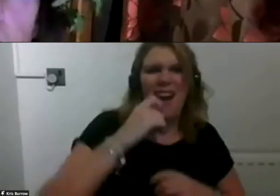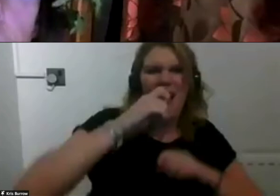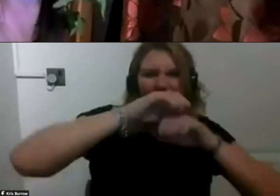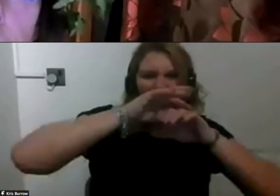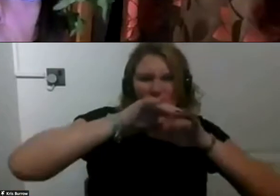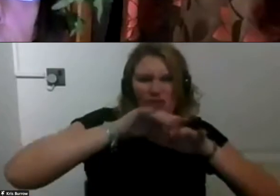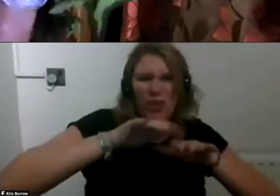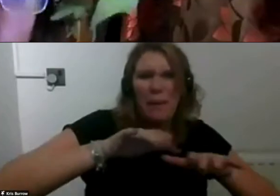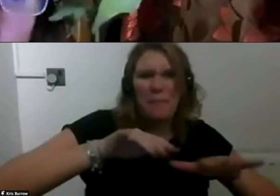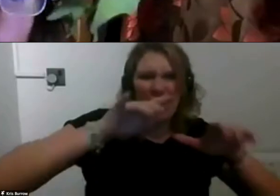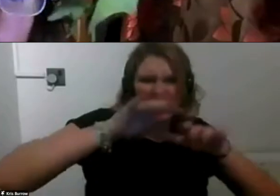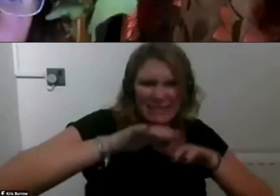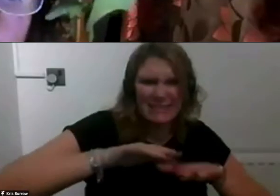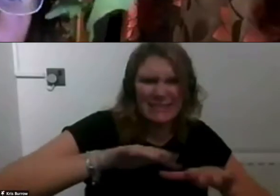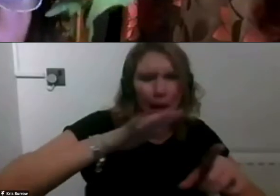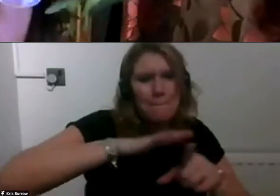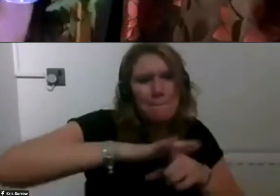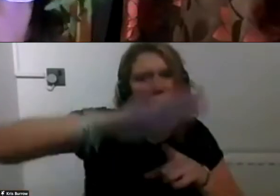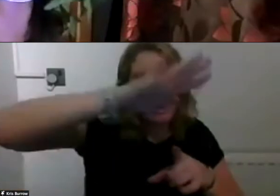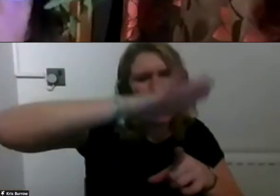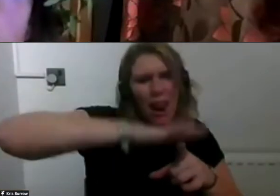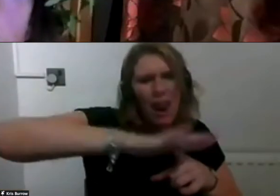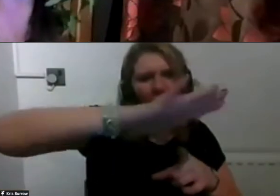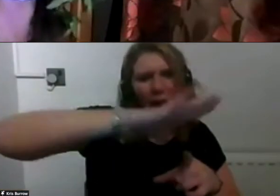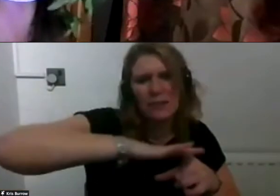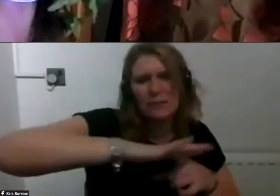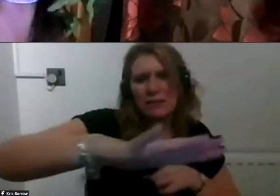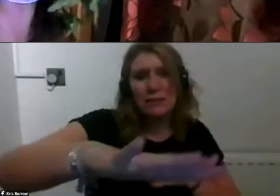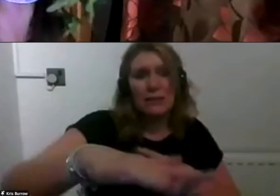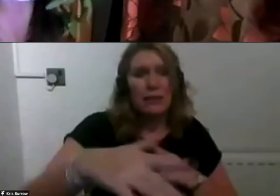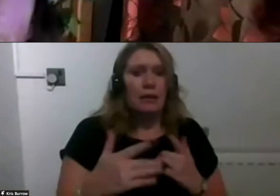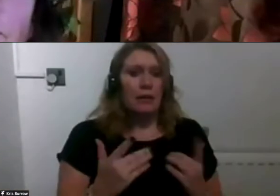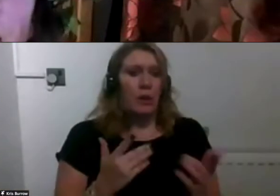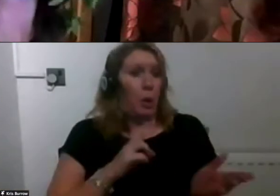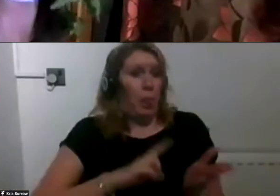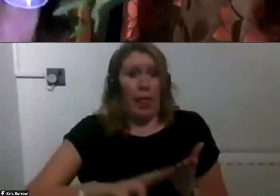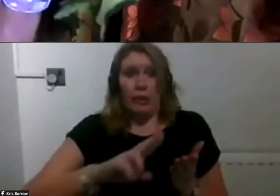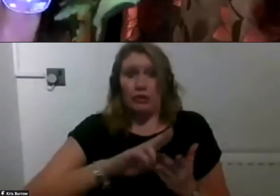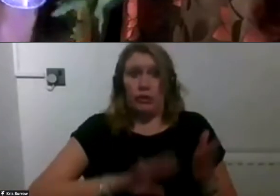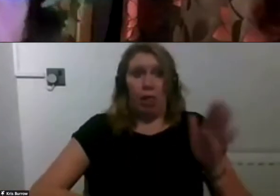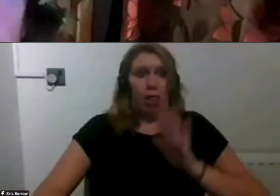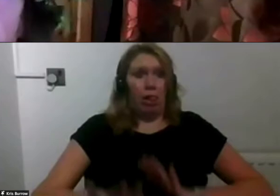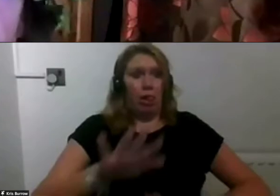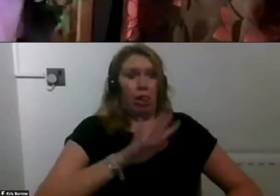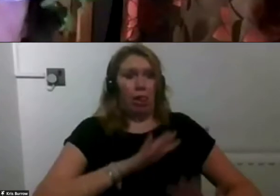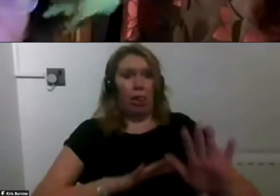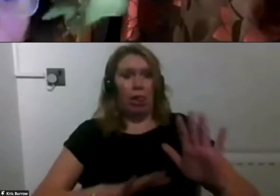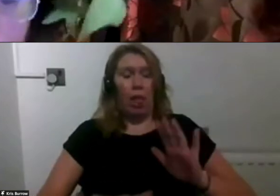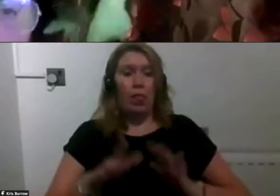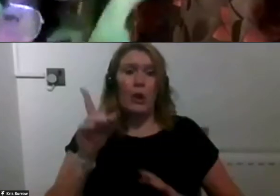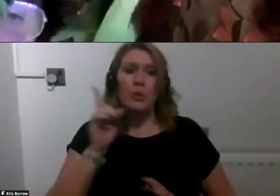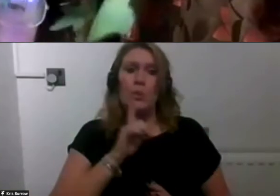Supernatural terror, branches ripping. Shadowy shield-maidens, such curses they cast,